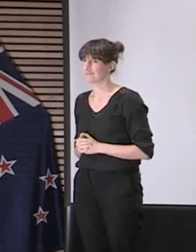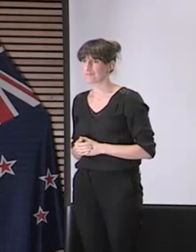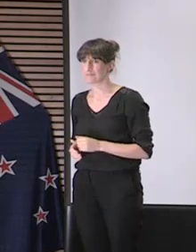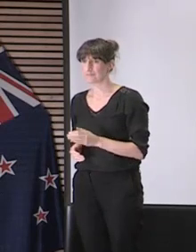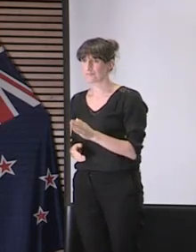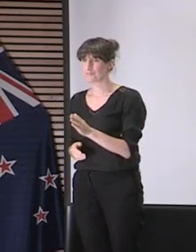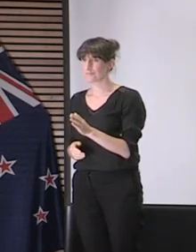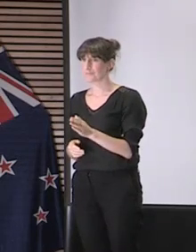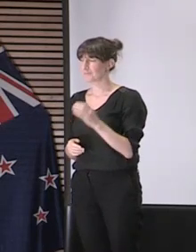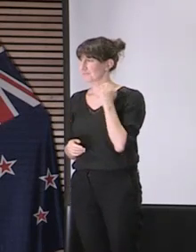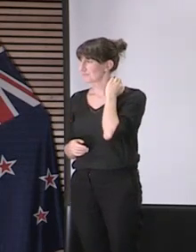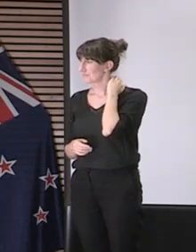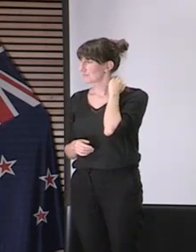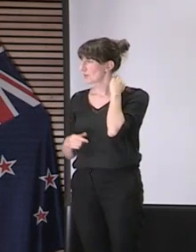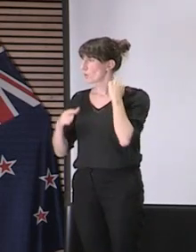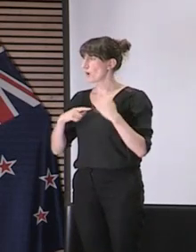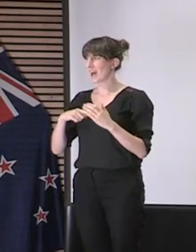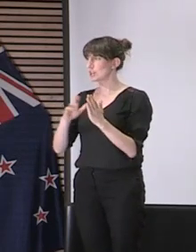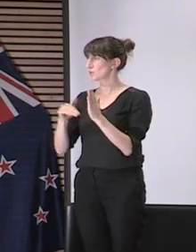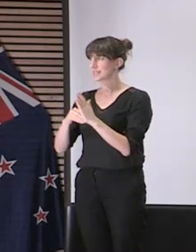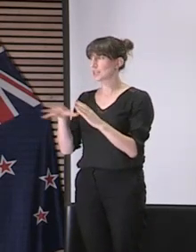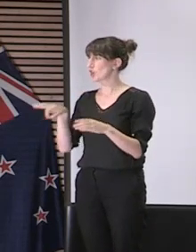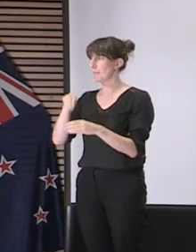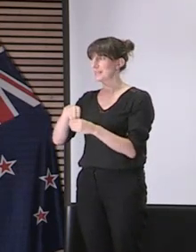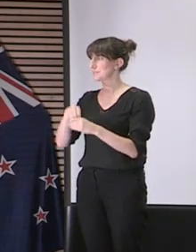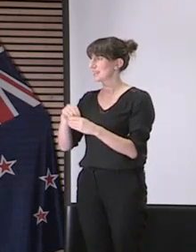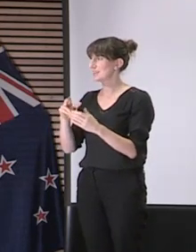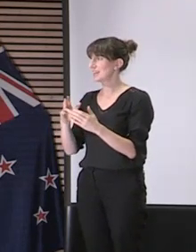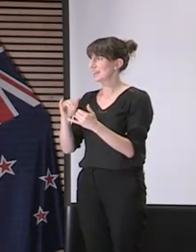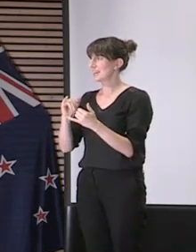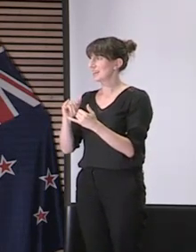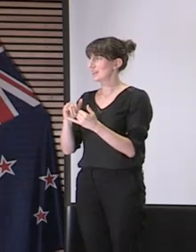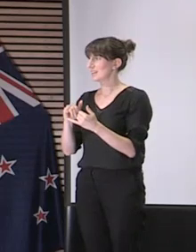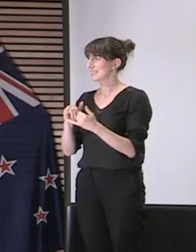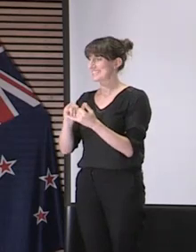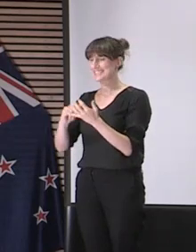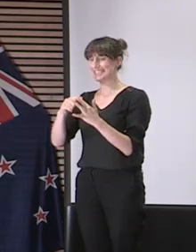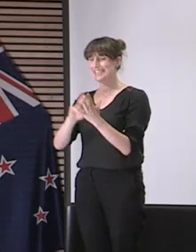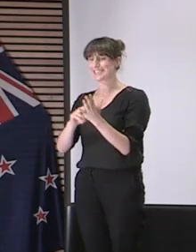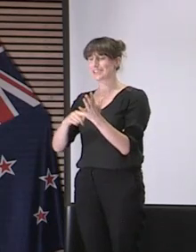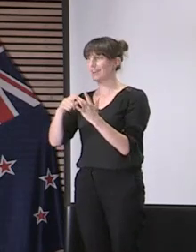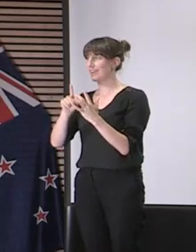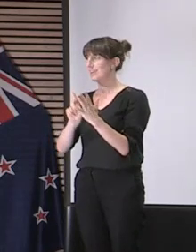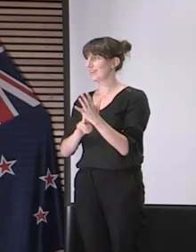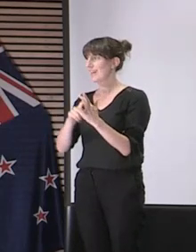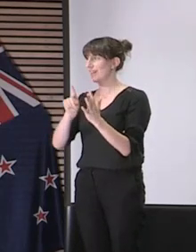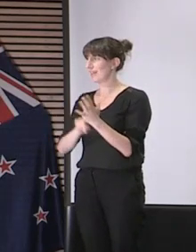Why is New Zealand not